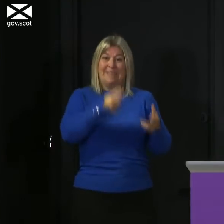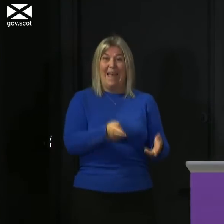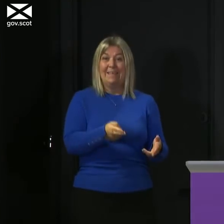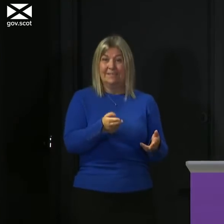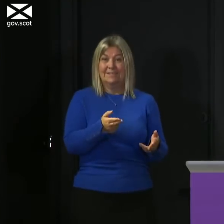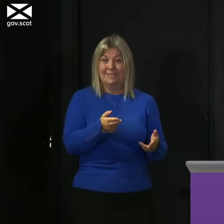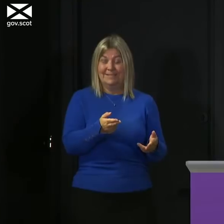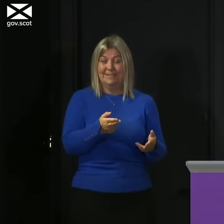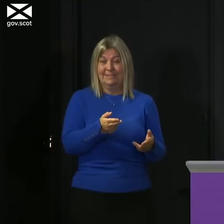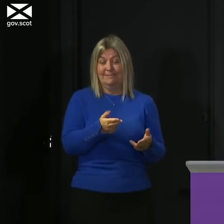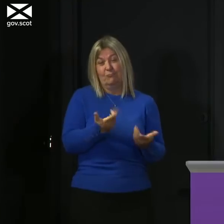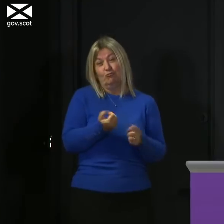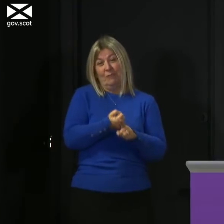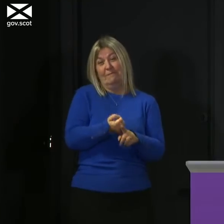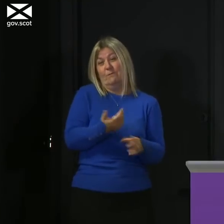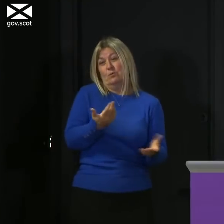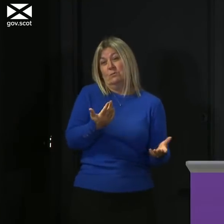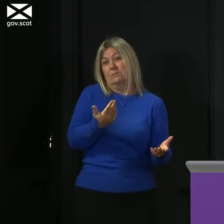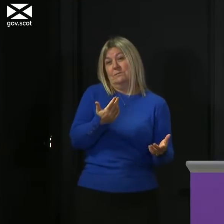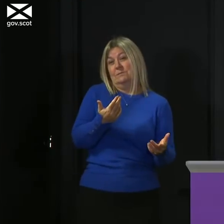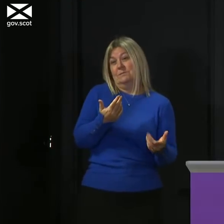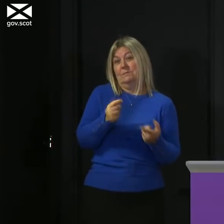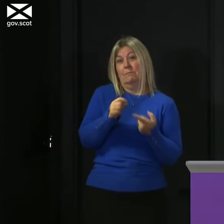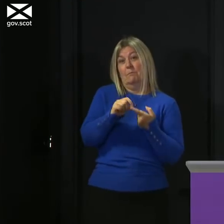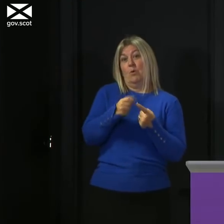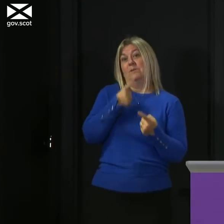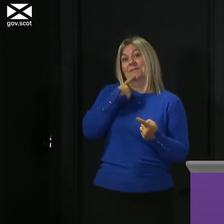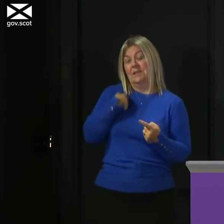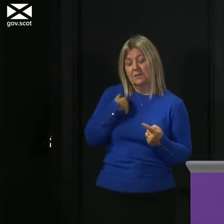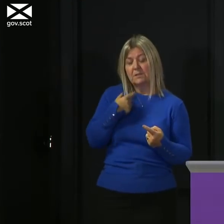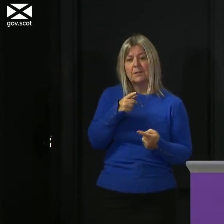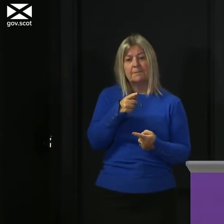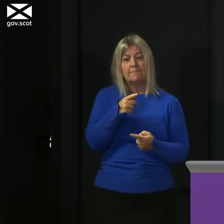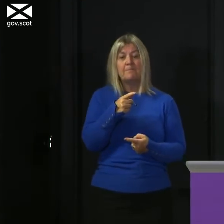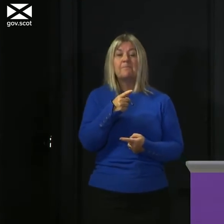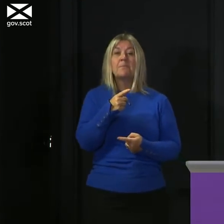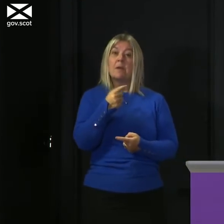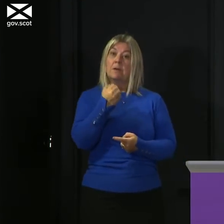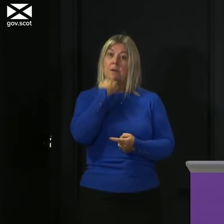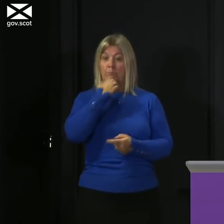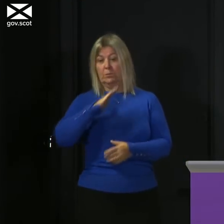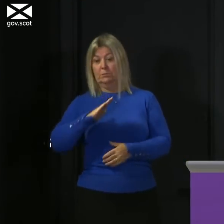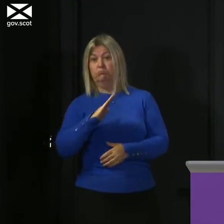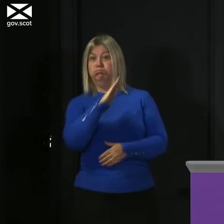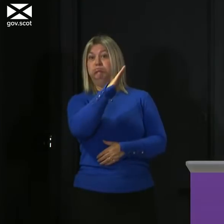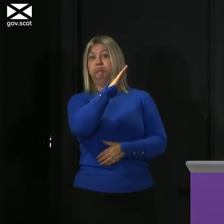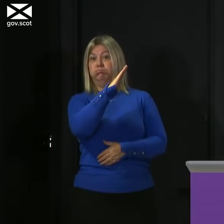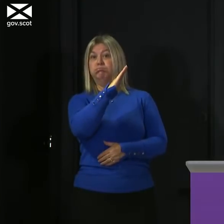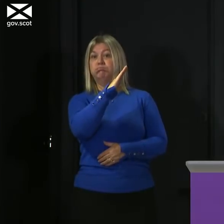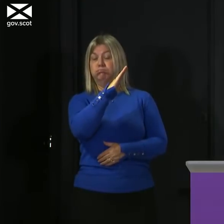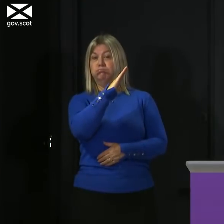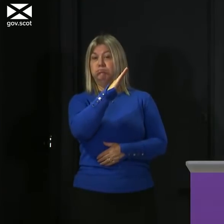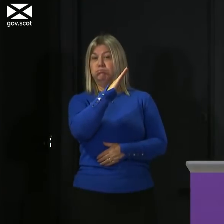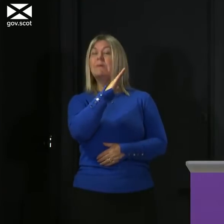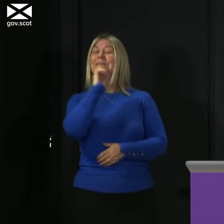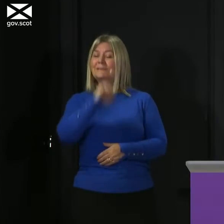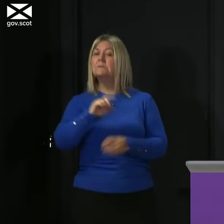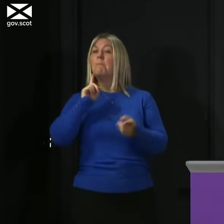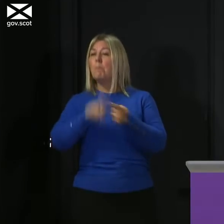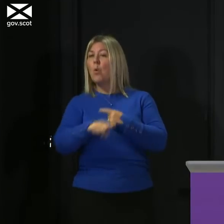is that while we see the recent rise in cases being driven by the younger, healthier population,